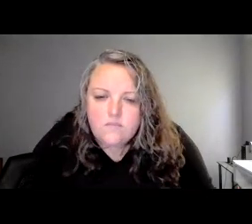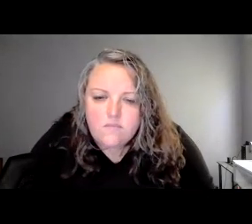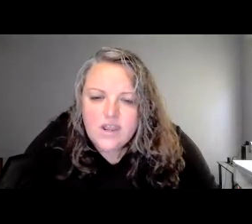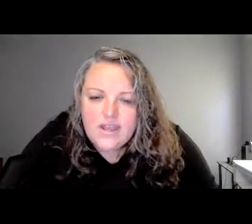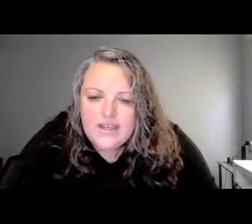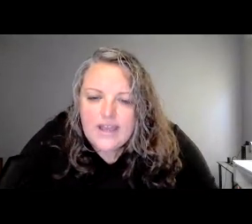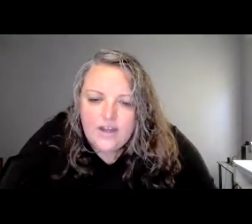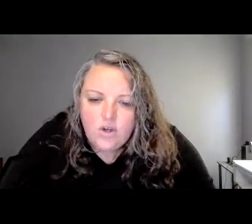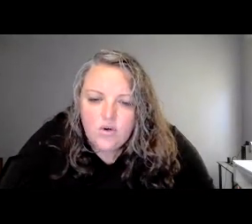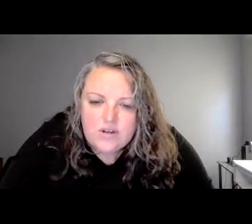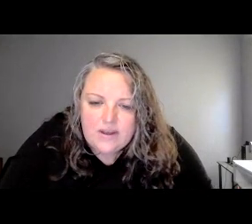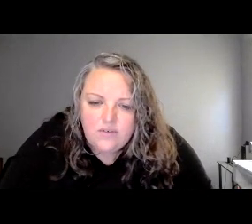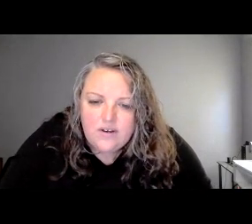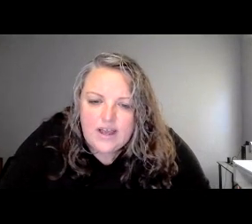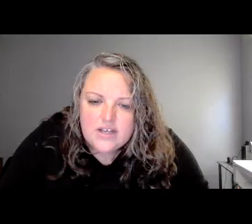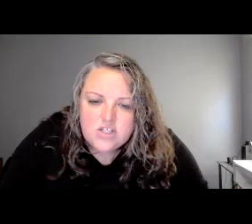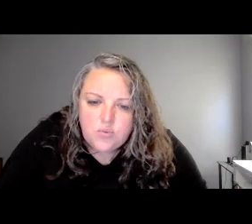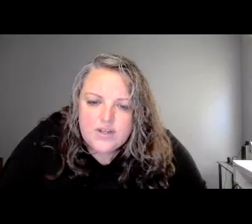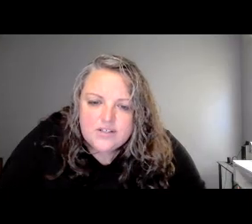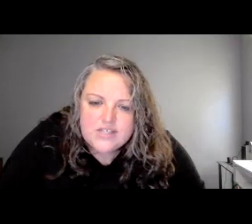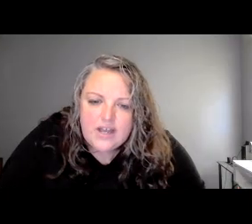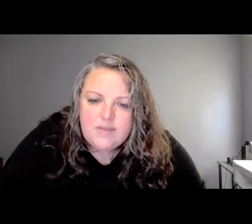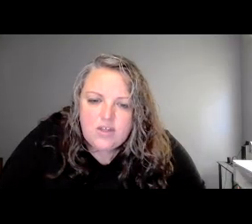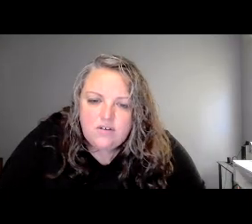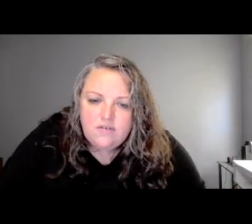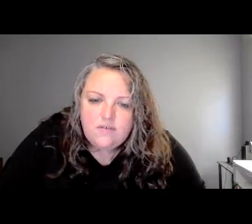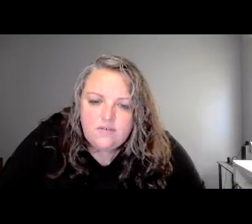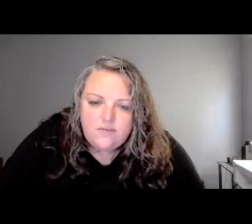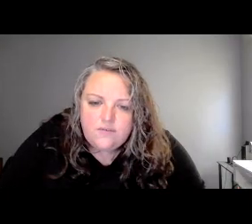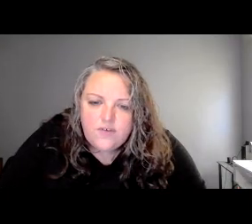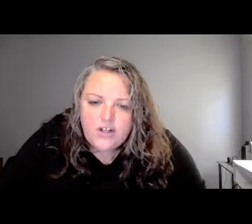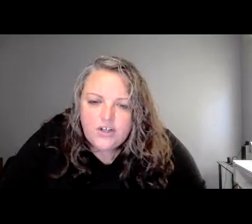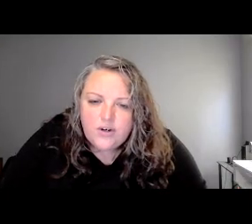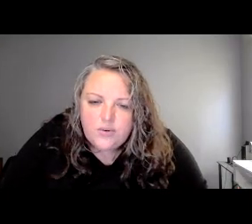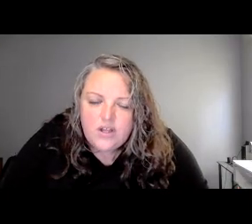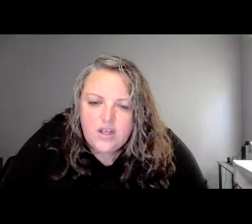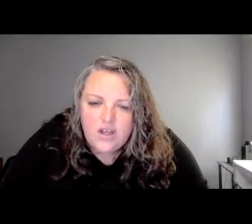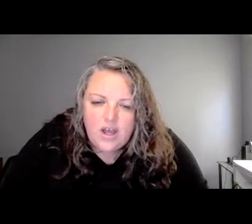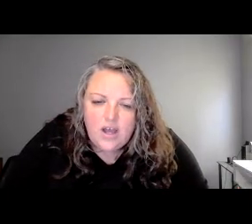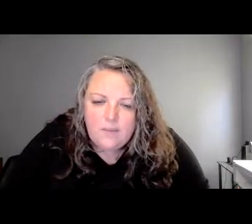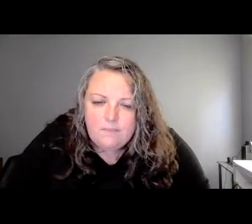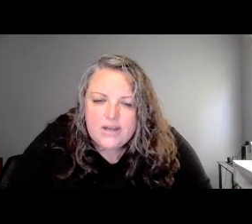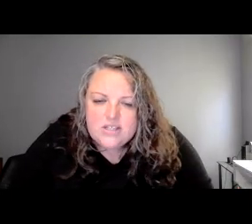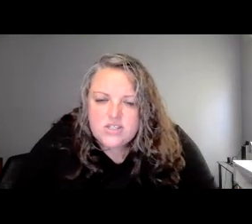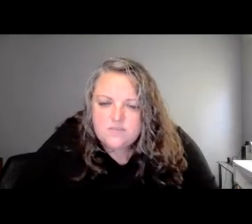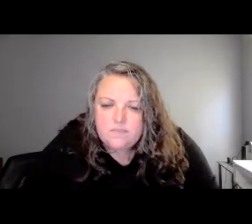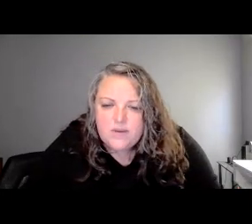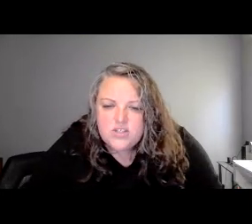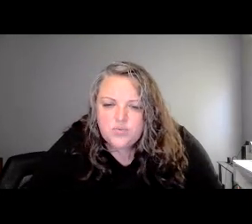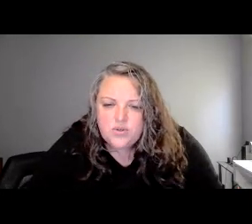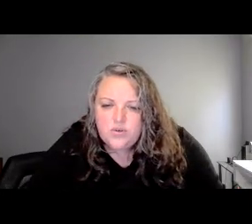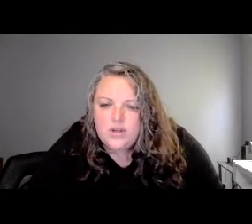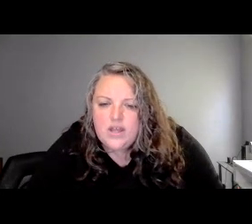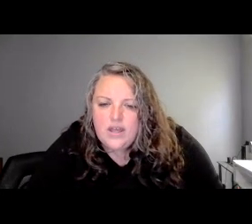[Franly] Yeah, I know Green Mountain has a real time that you can follow bus bus route,